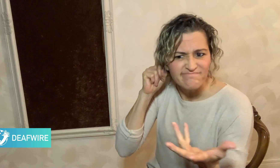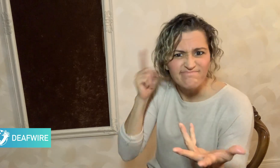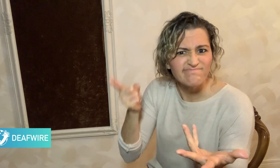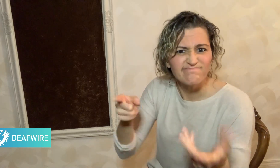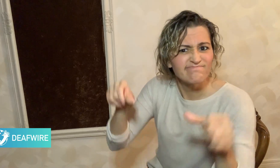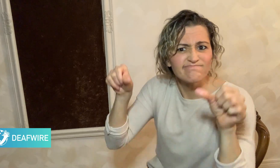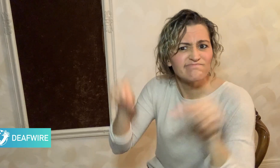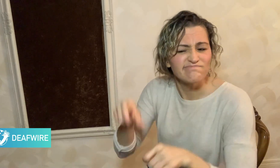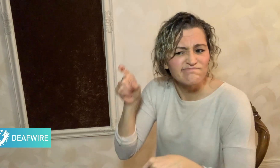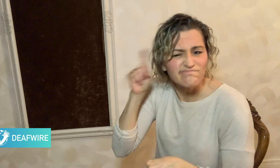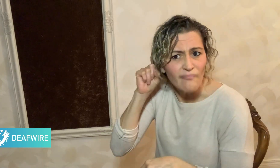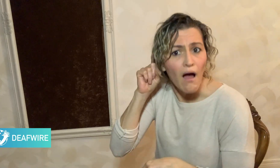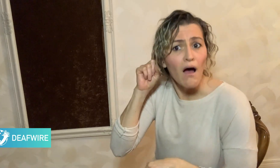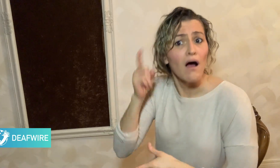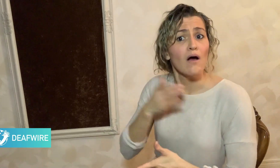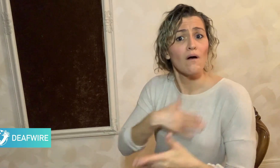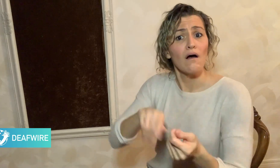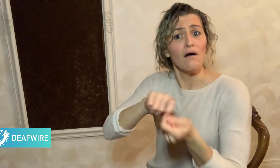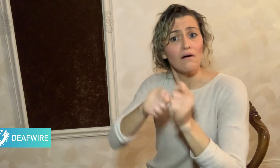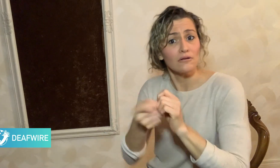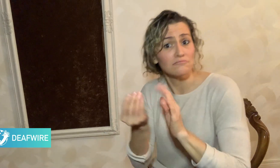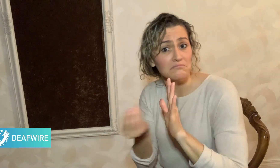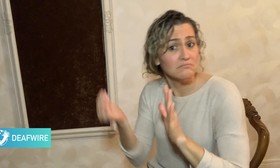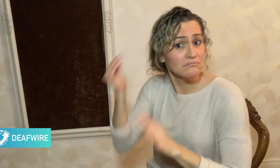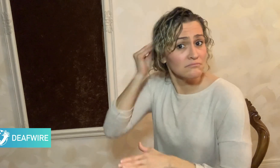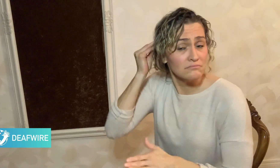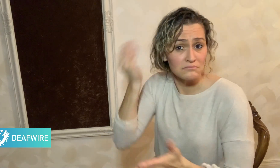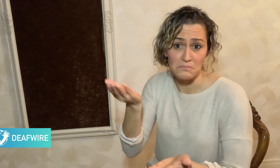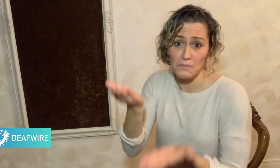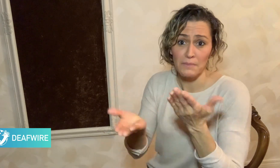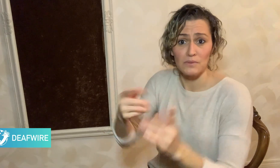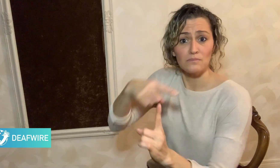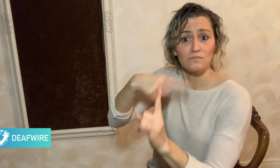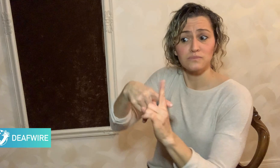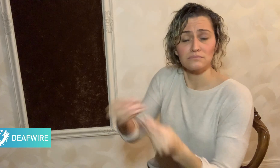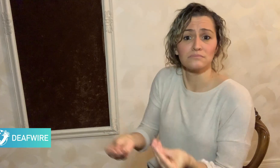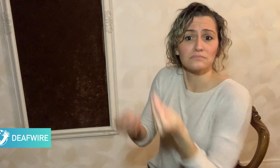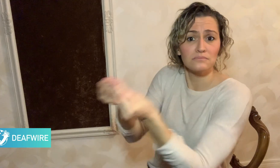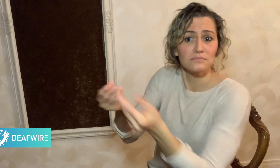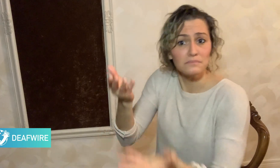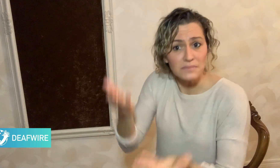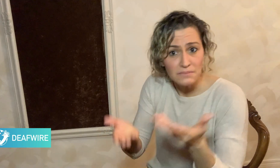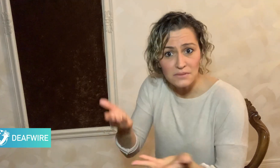getting a CI could be beneficial.